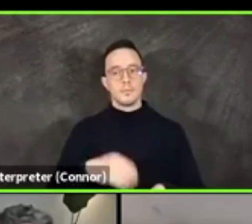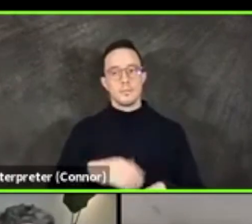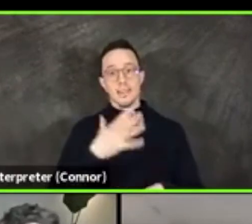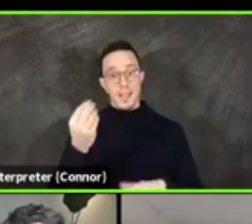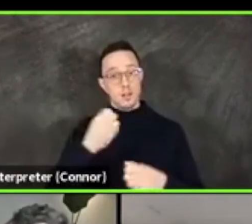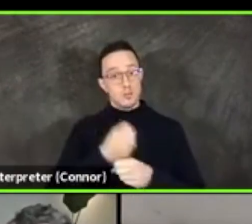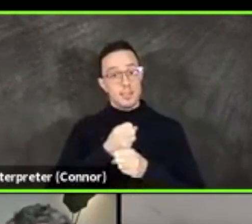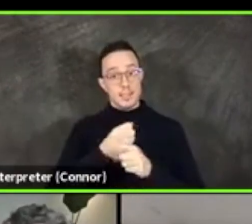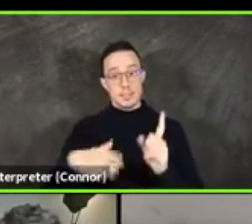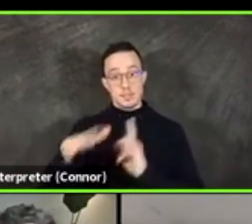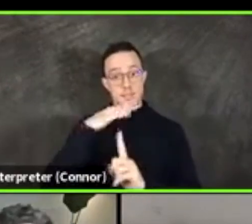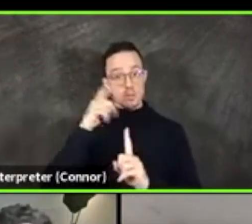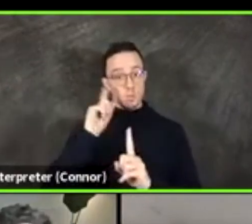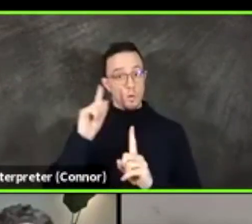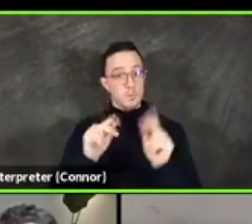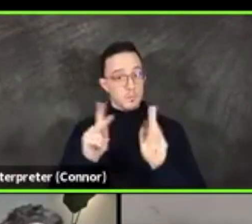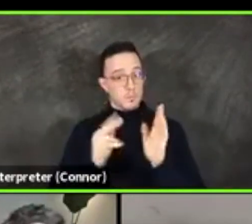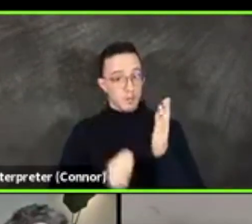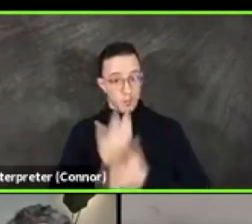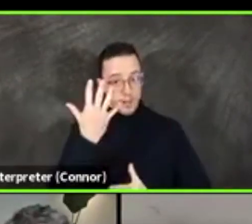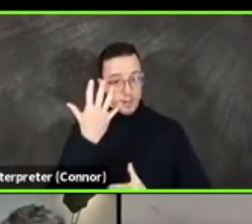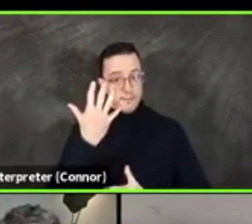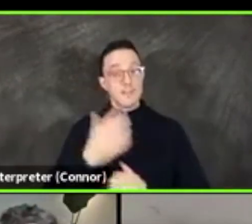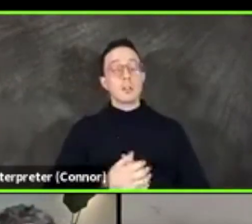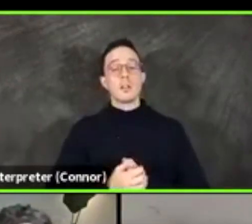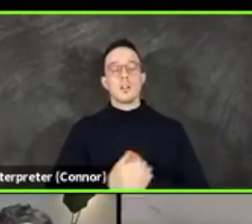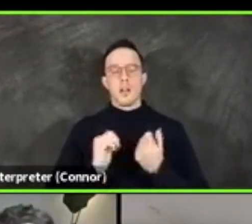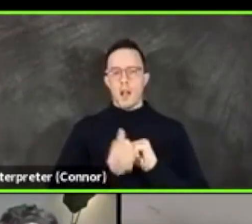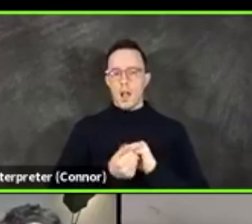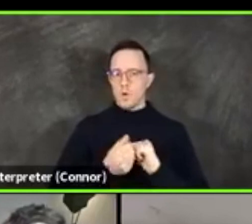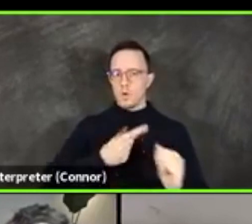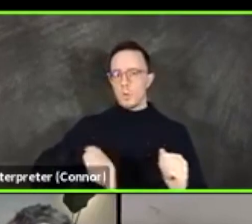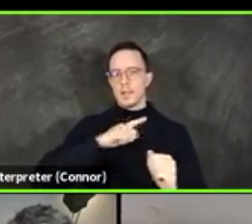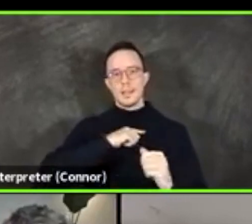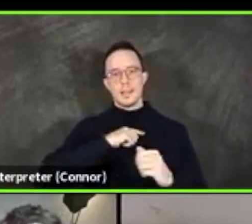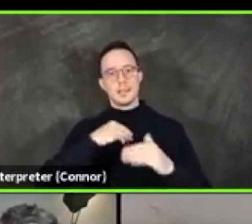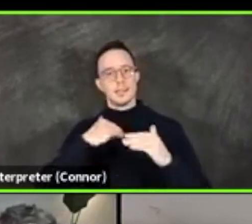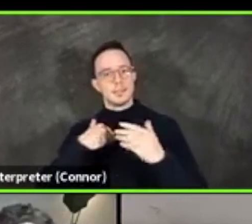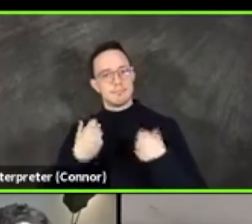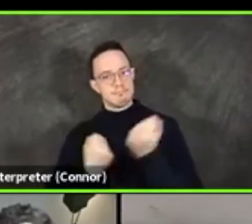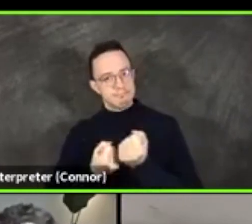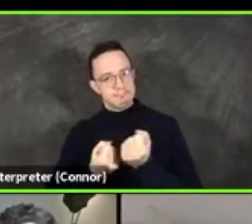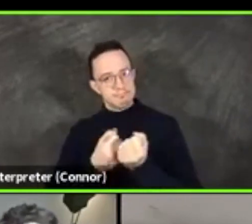HOW ARE WE IN SOLIDARITY, RIGHT NOW? AND GOING FORWARD? WHEN WE ARE SEPARATED?